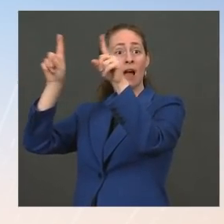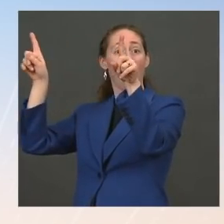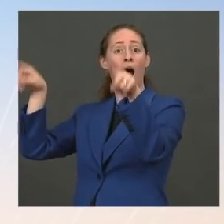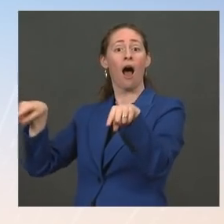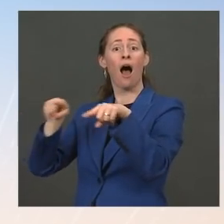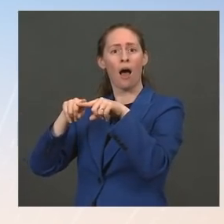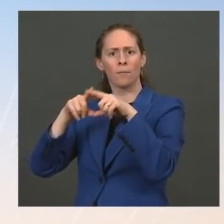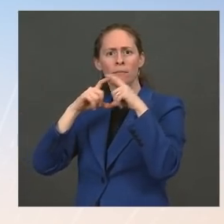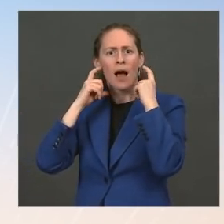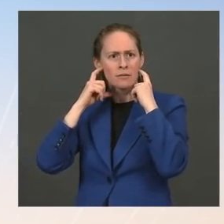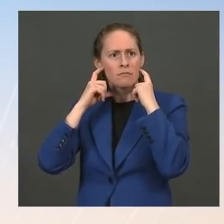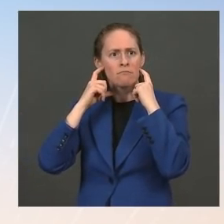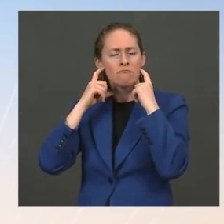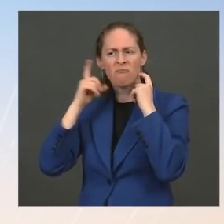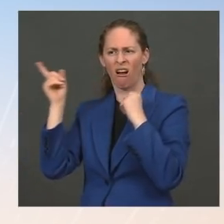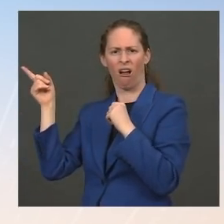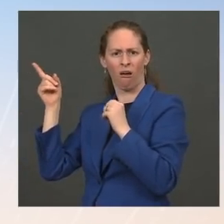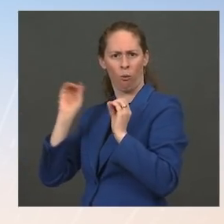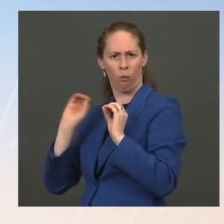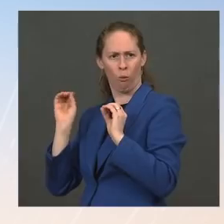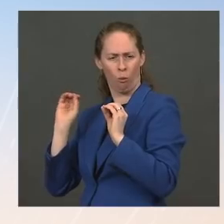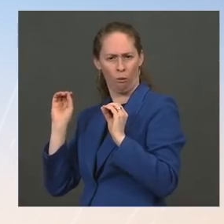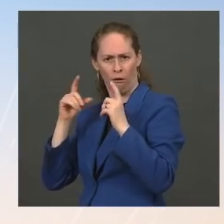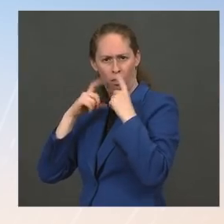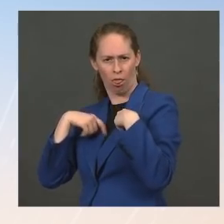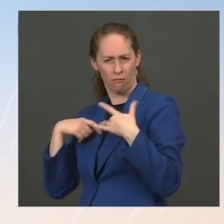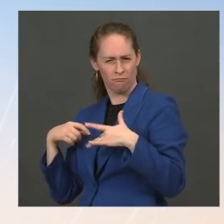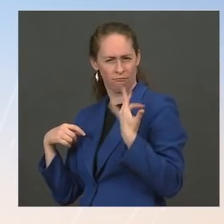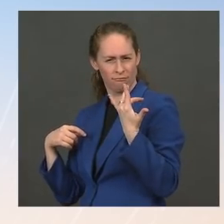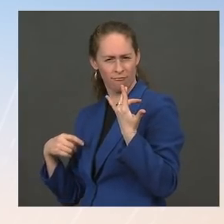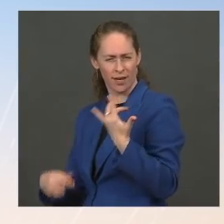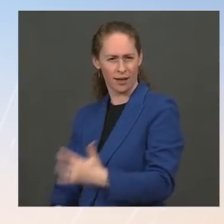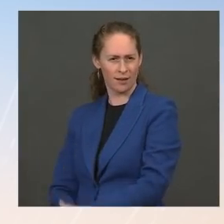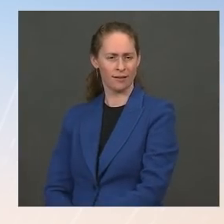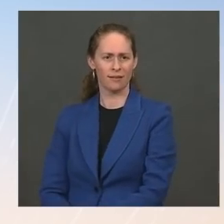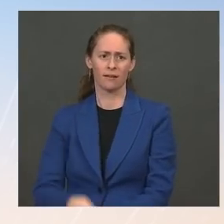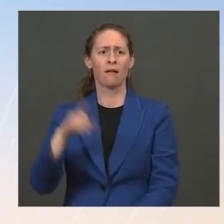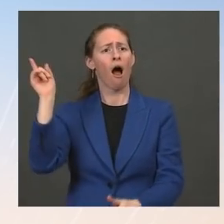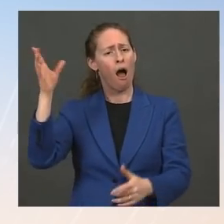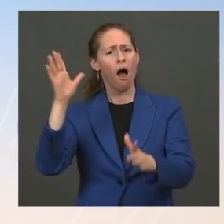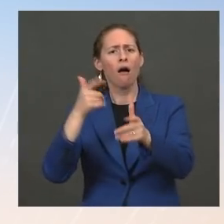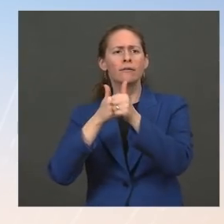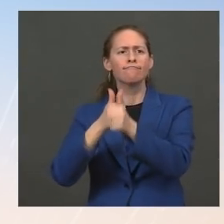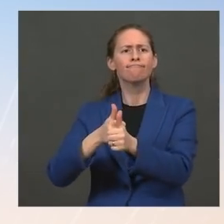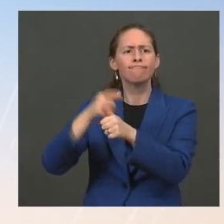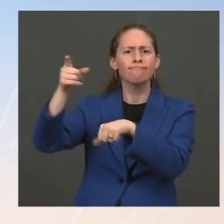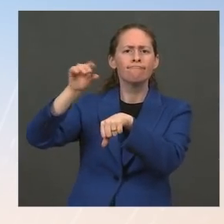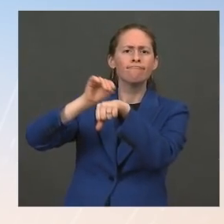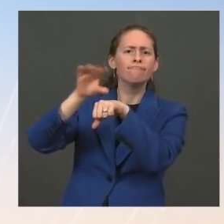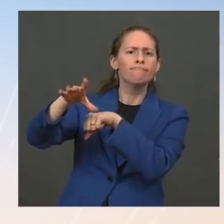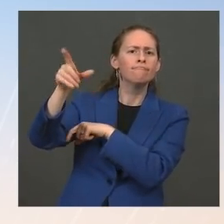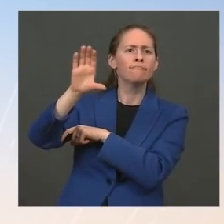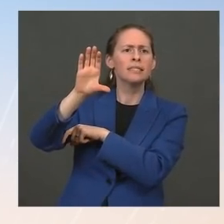who follows the recommendations and the advice of the CDC. I don't know what the circumstances were of that particular moment.